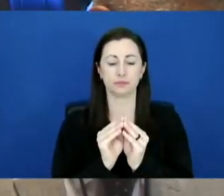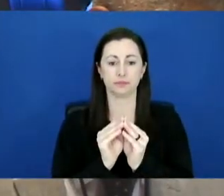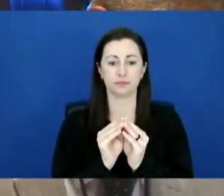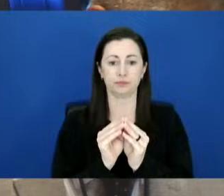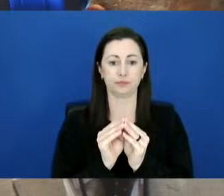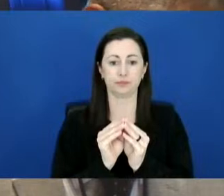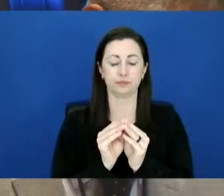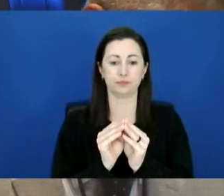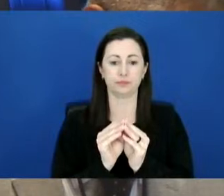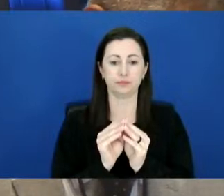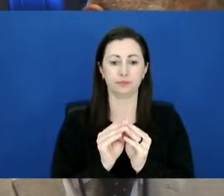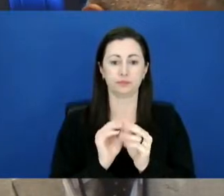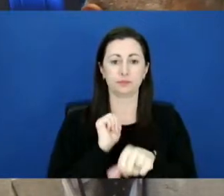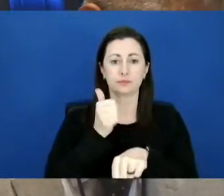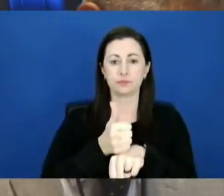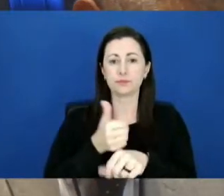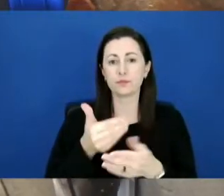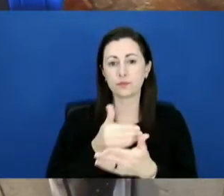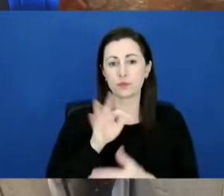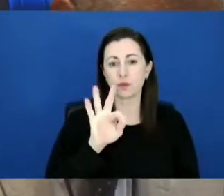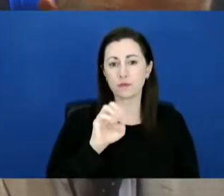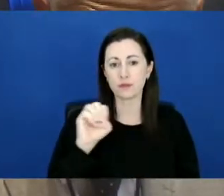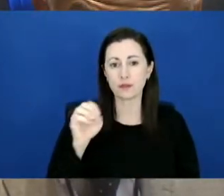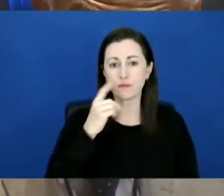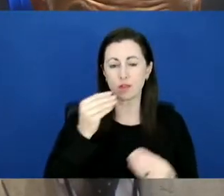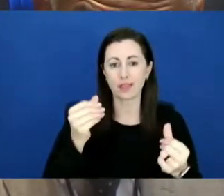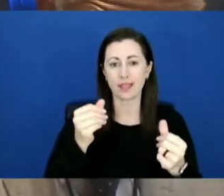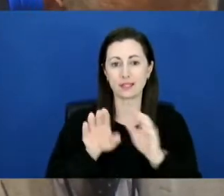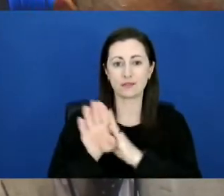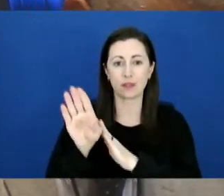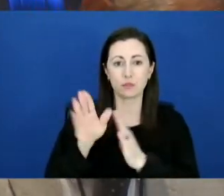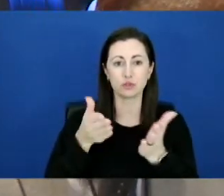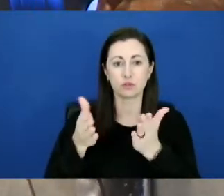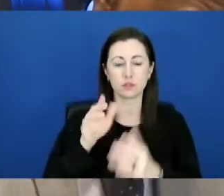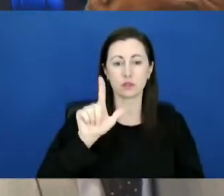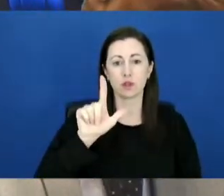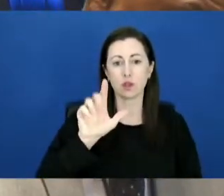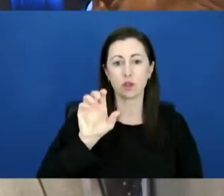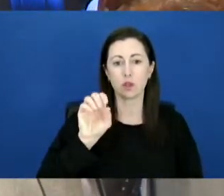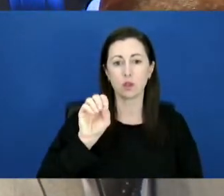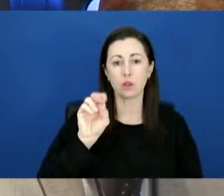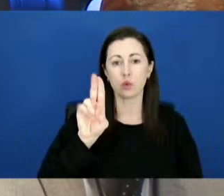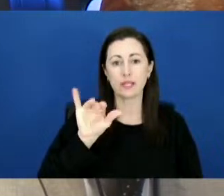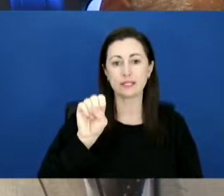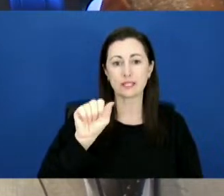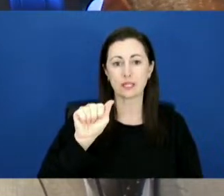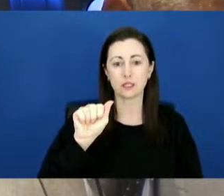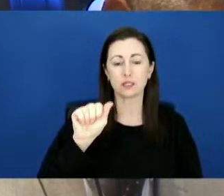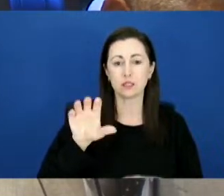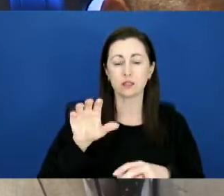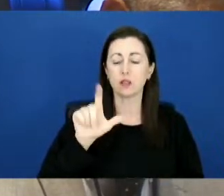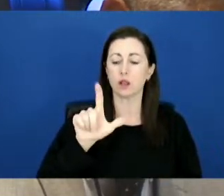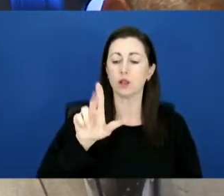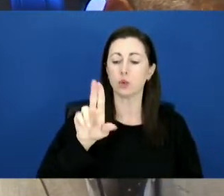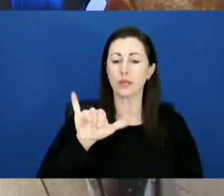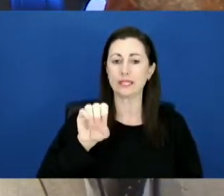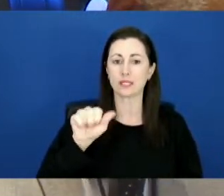FOR A PUBLIC HEARING, TO SET NEW